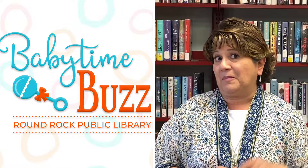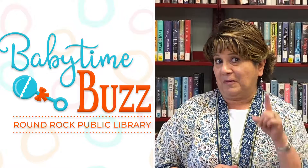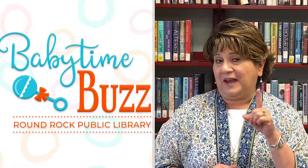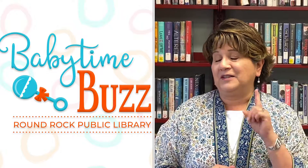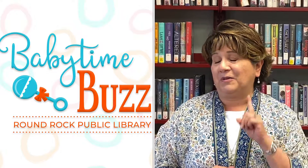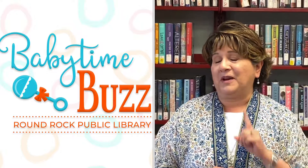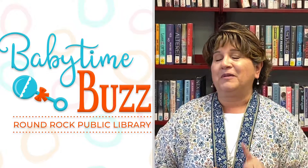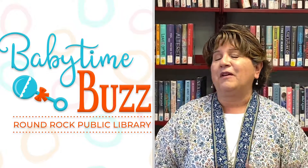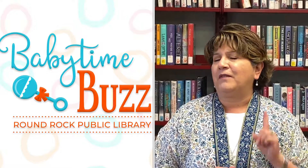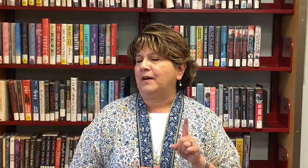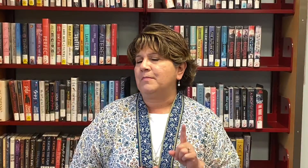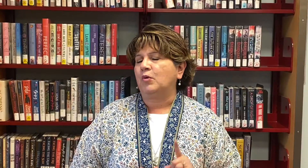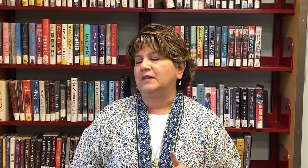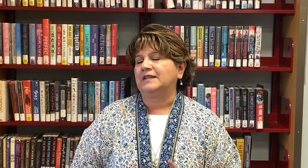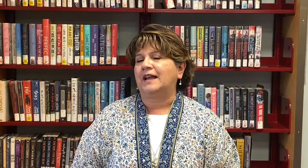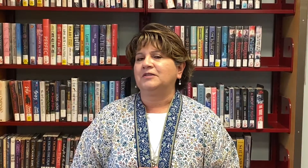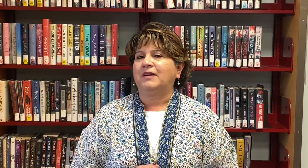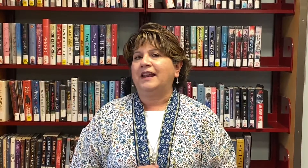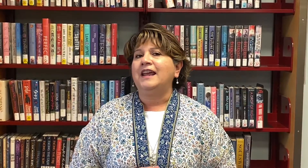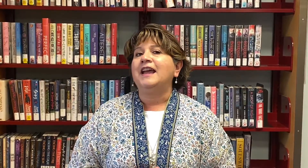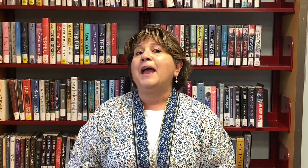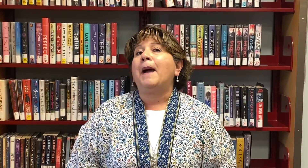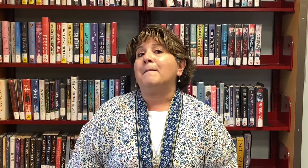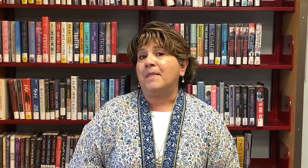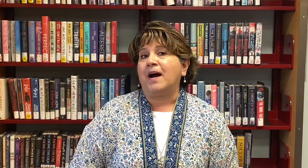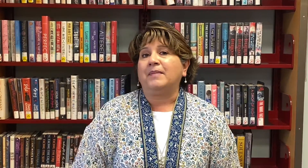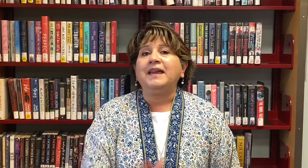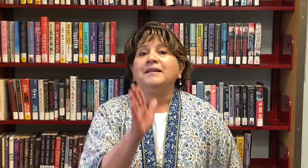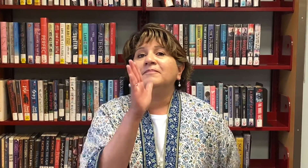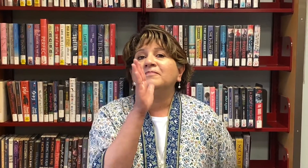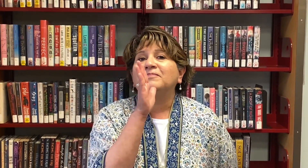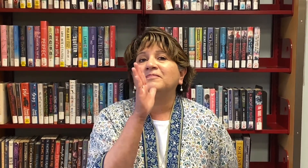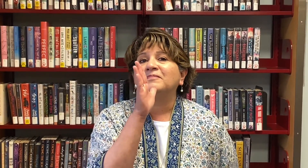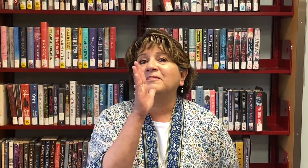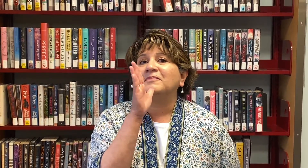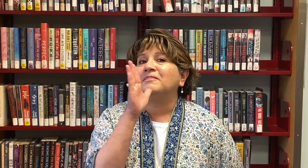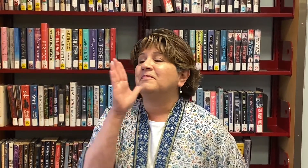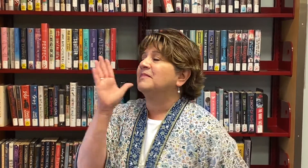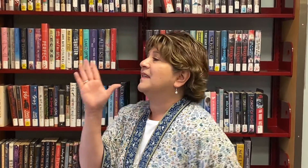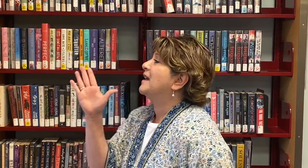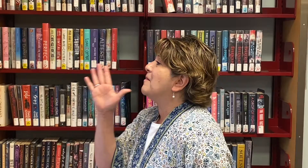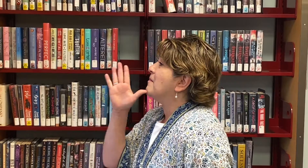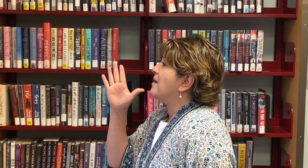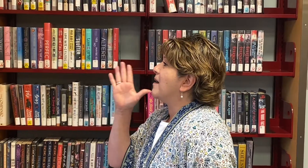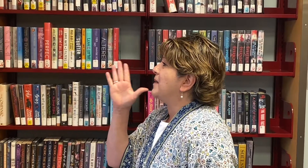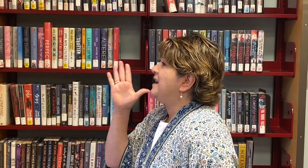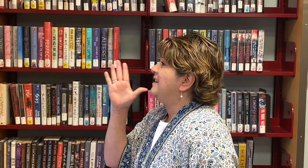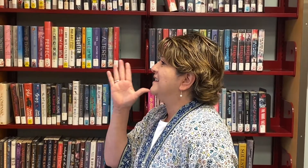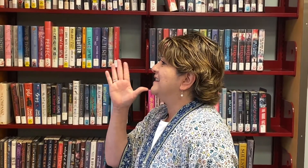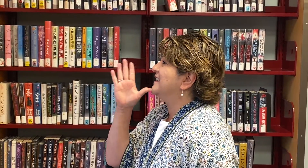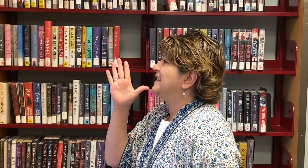Okay, so here we go-- very important signs, ready? Mommy mommy